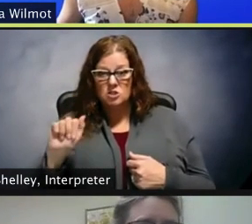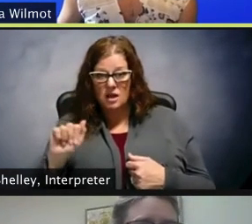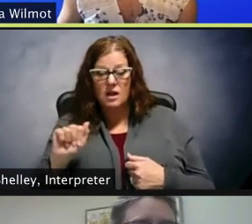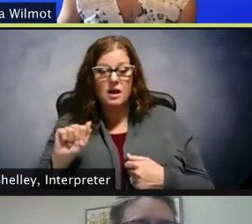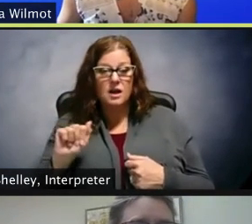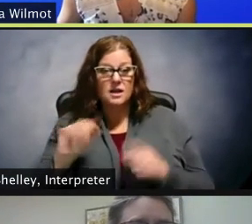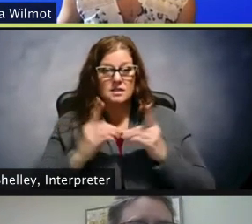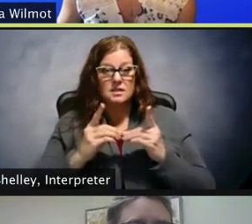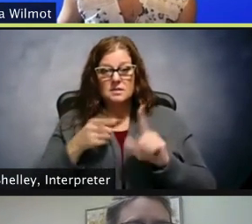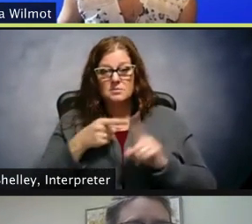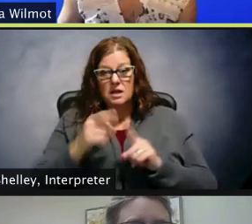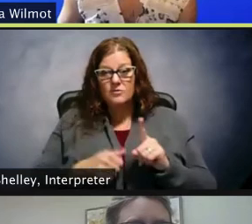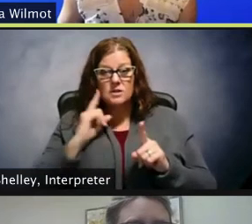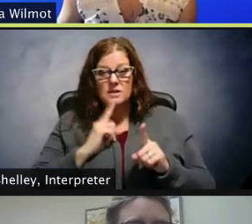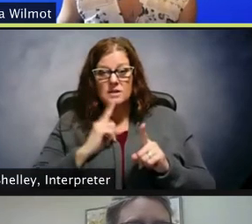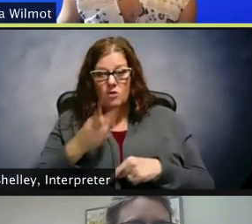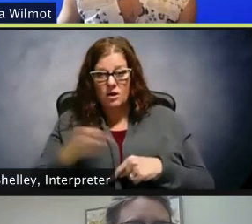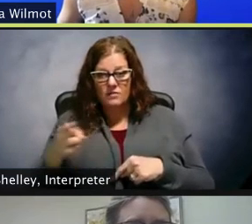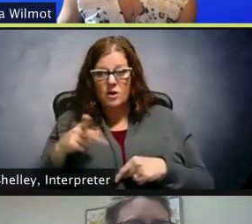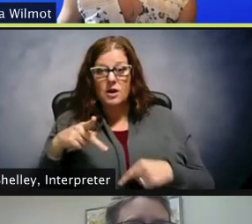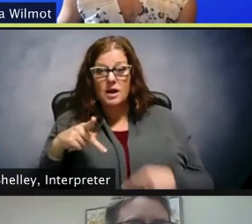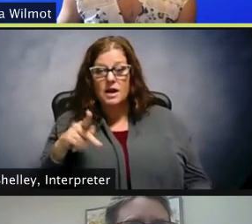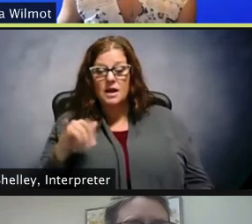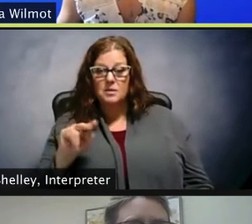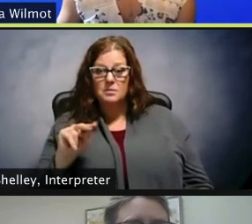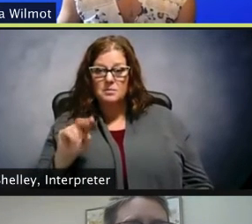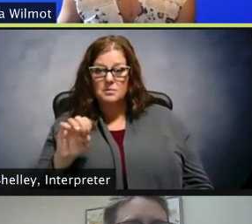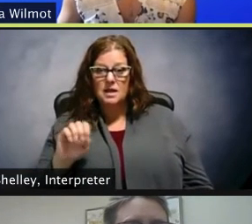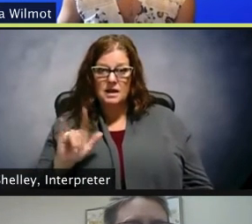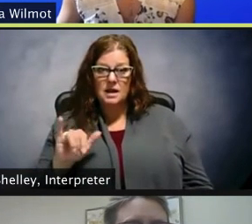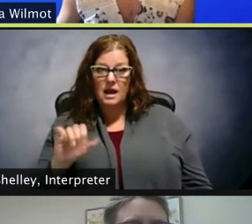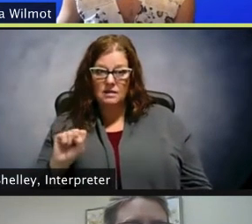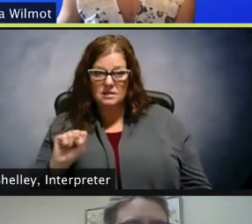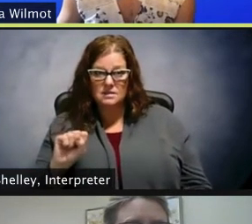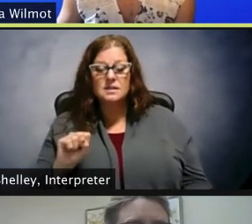of Hearing in Pinellas County, and she's also a teacher of the deaf and hard of hearing. Thank